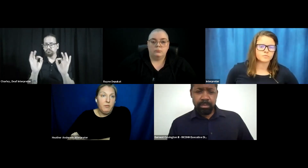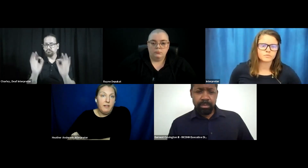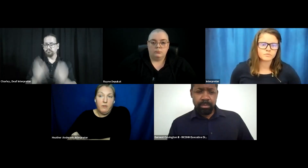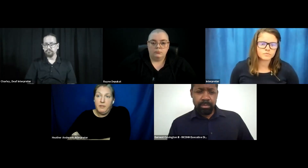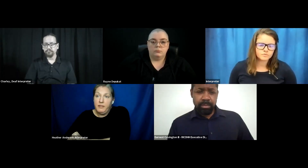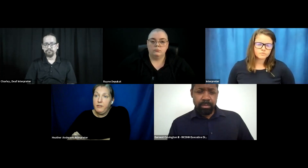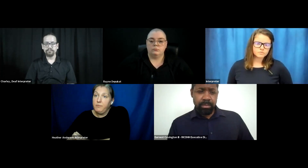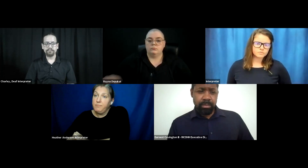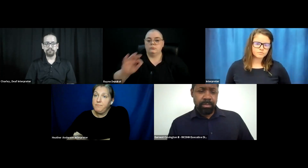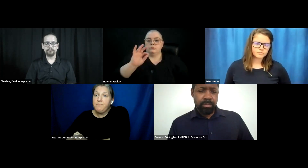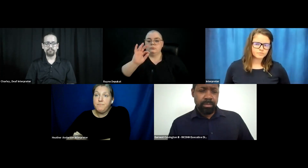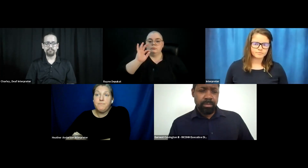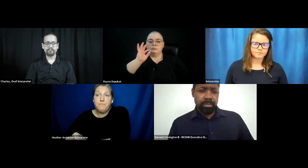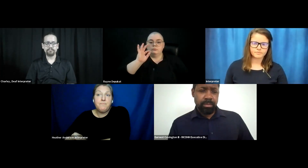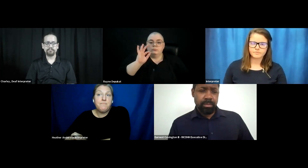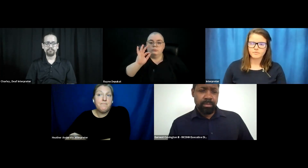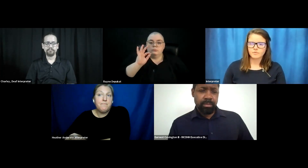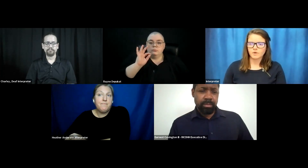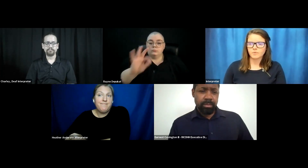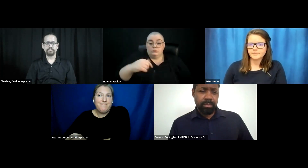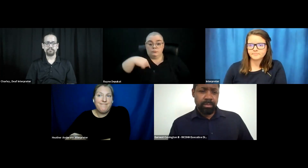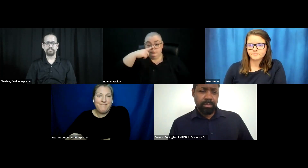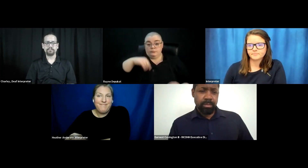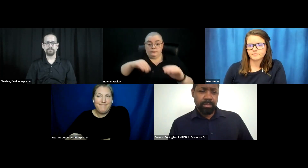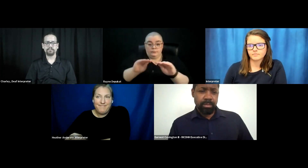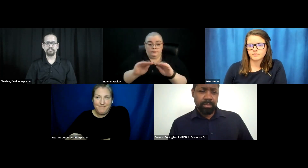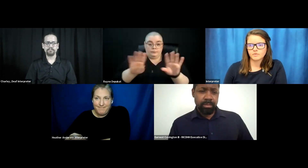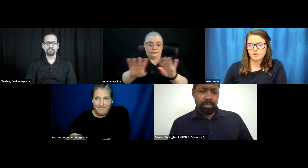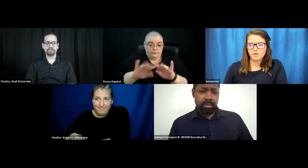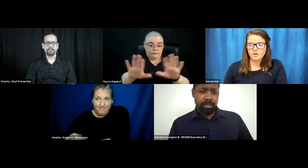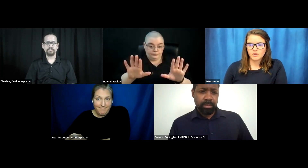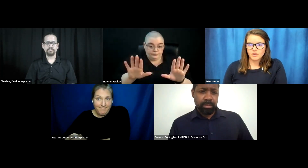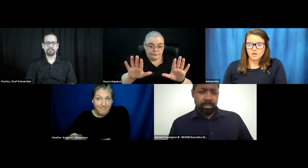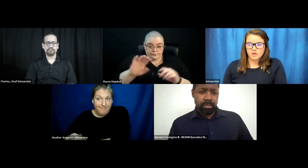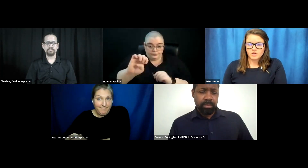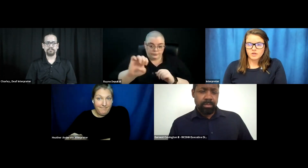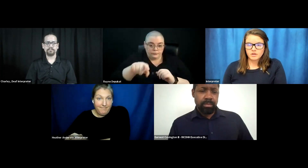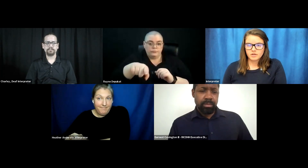And we'll follow up and let you know. Okay.